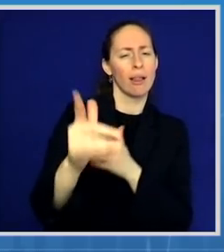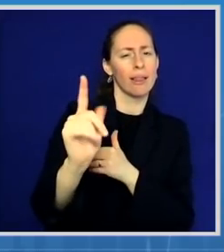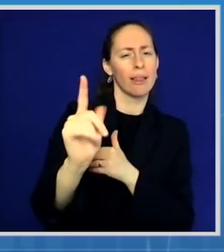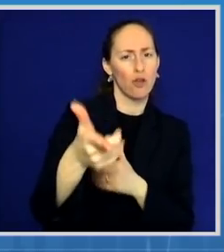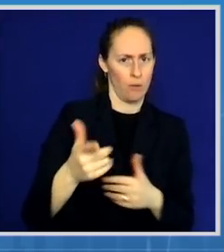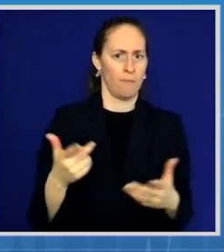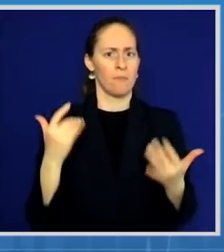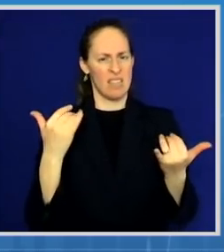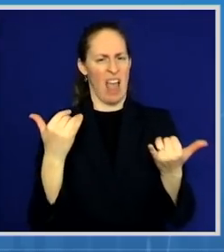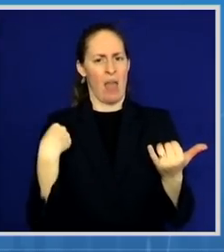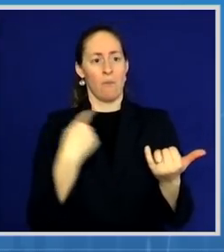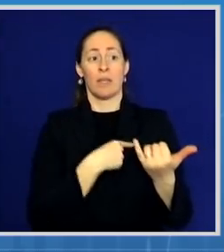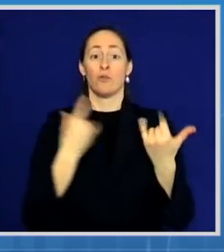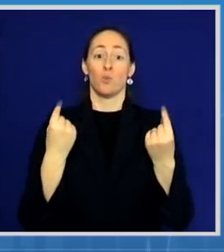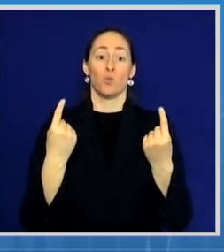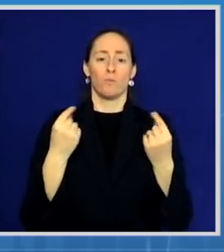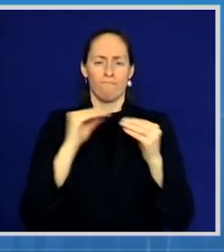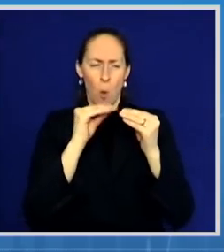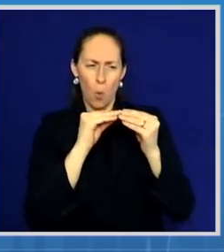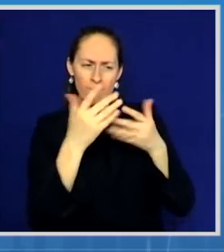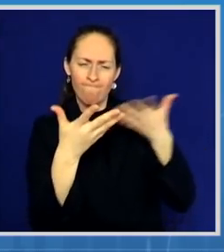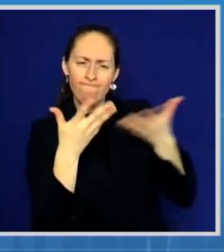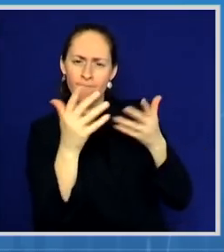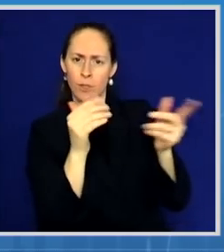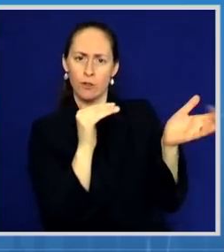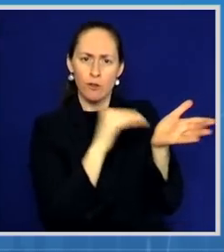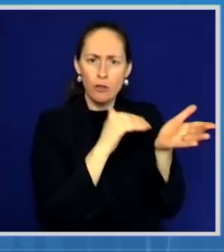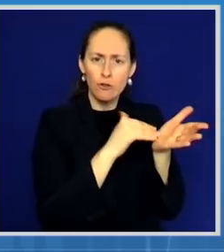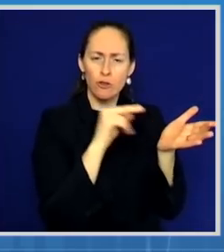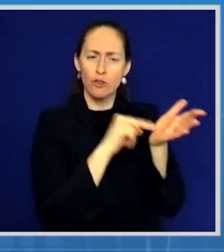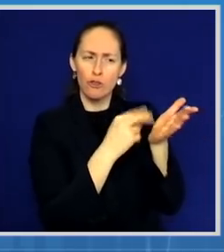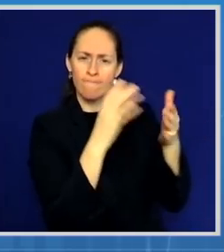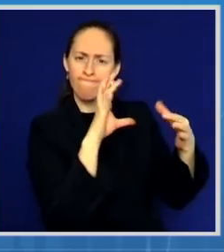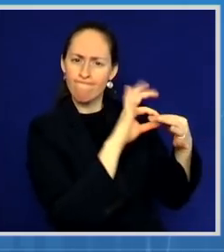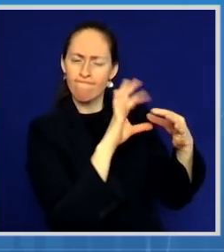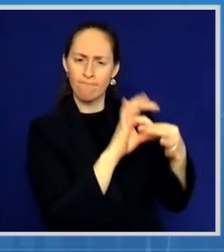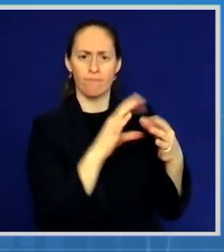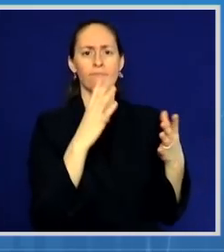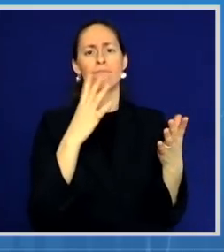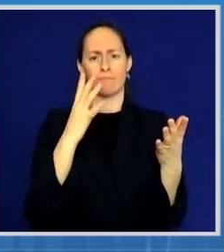with other healthcare providers and with medical organizations. Mr. Zients: Next question.